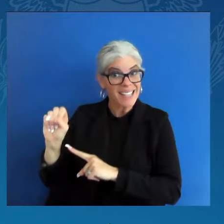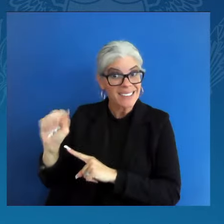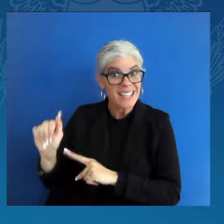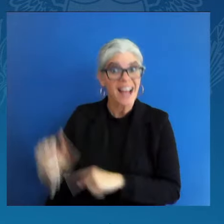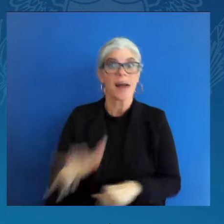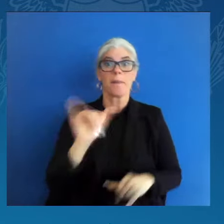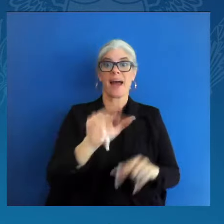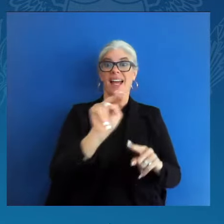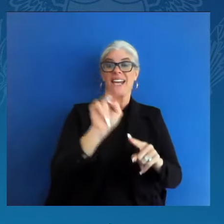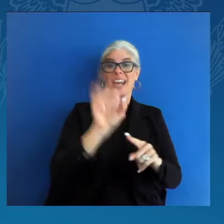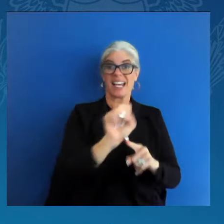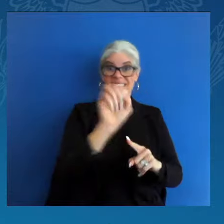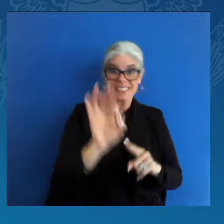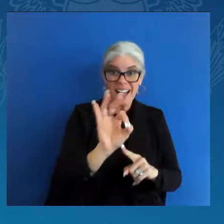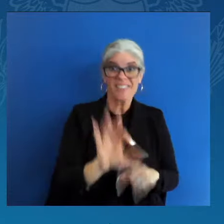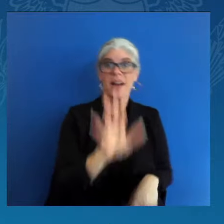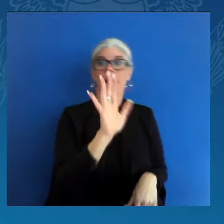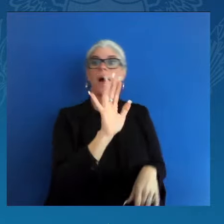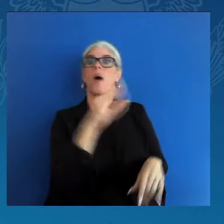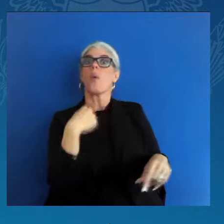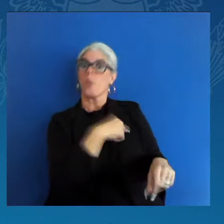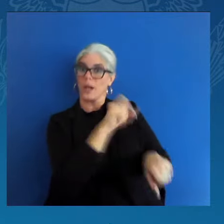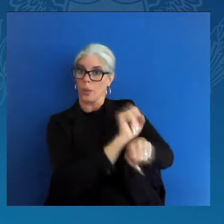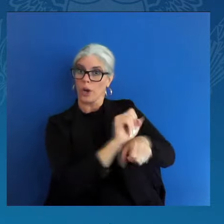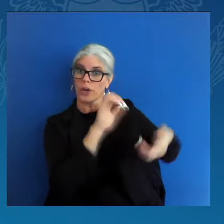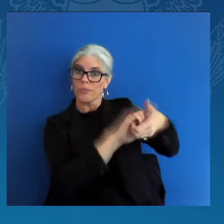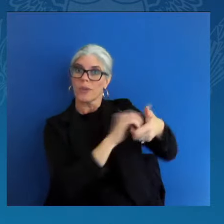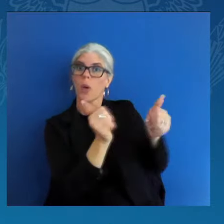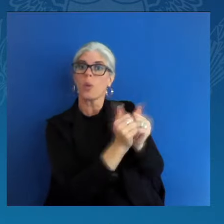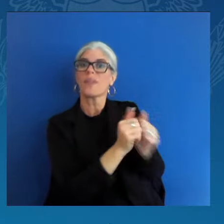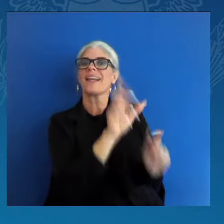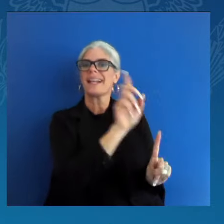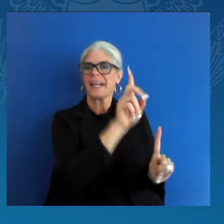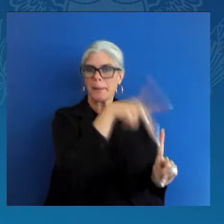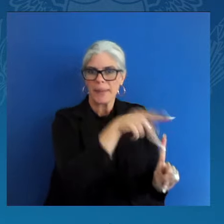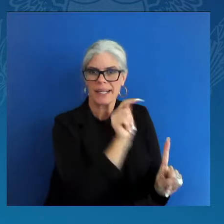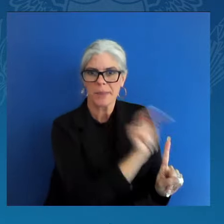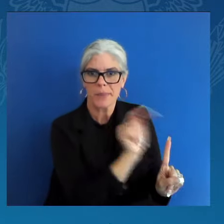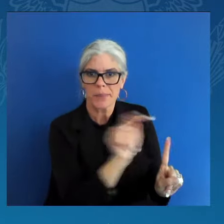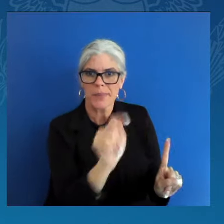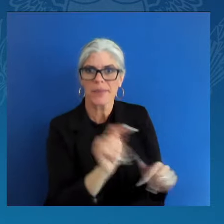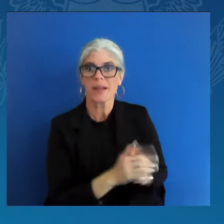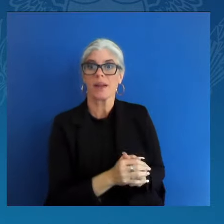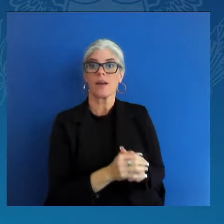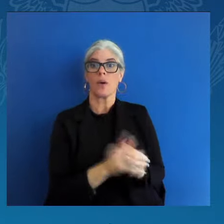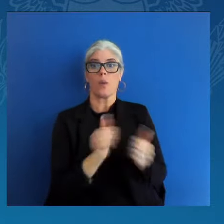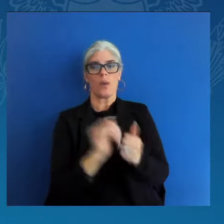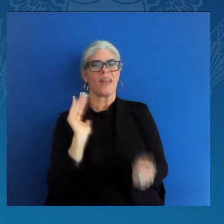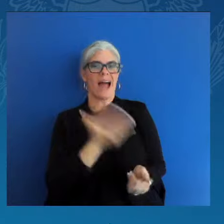that might one day reside in the moon's shielded zone, an area, a unique area on the surface of the moon